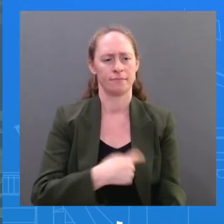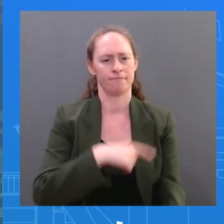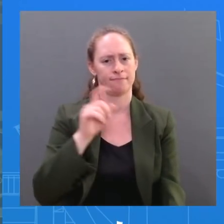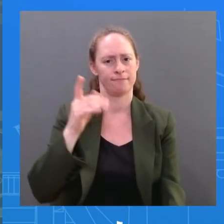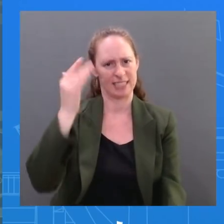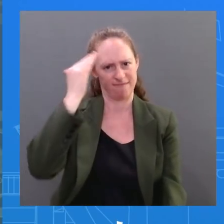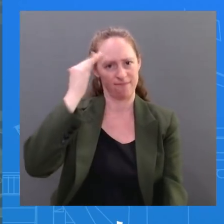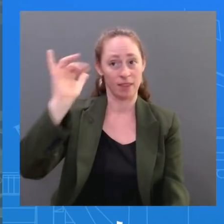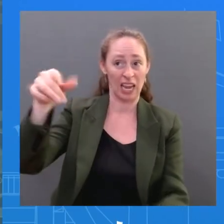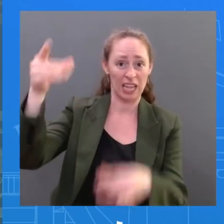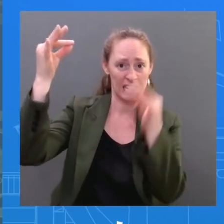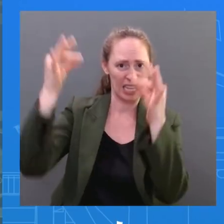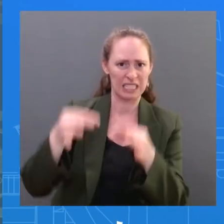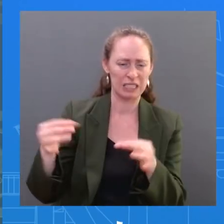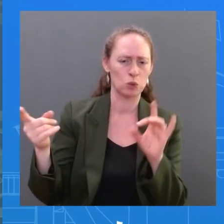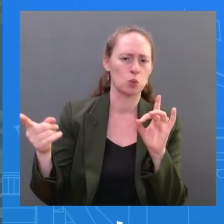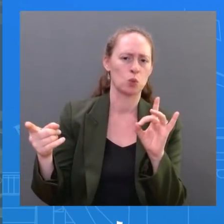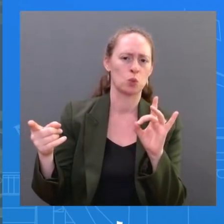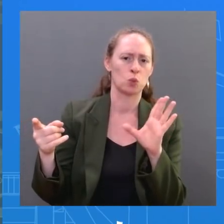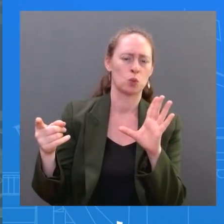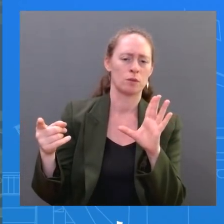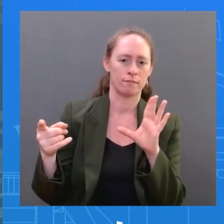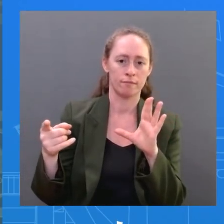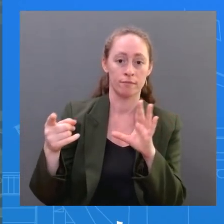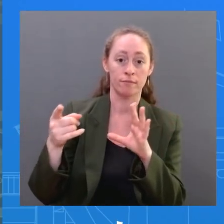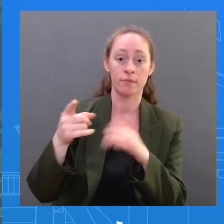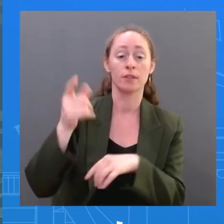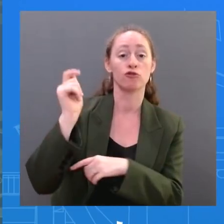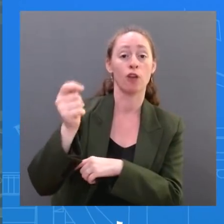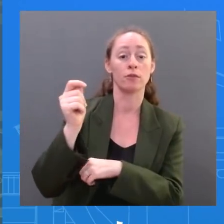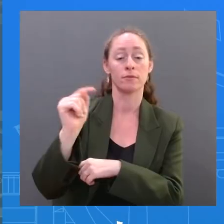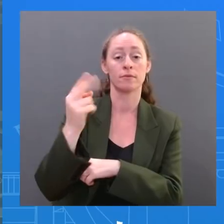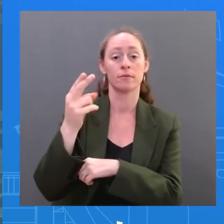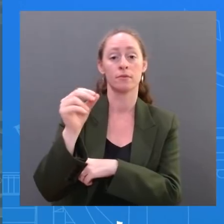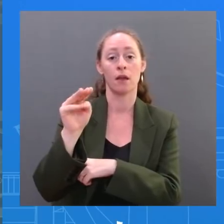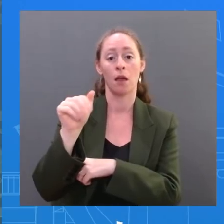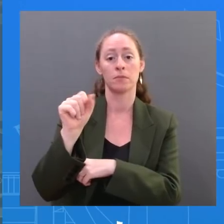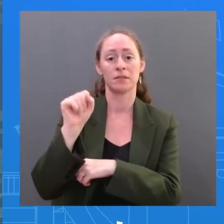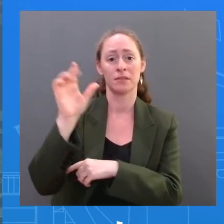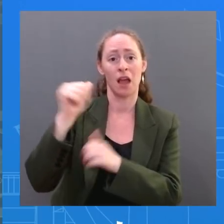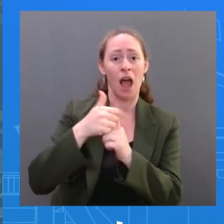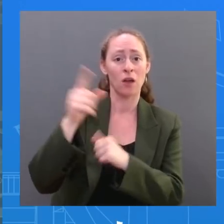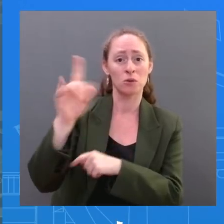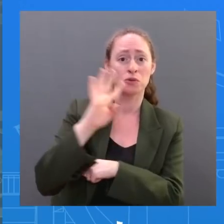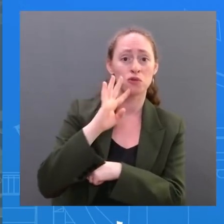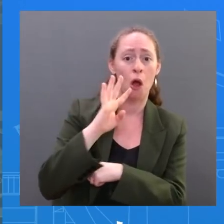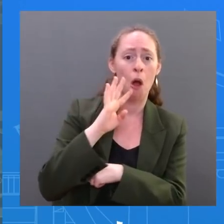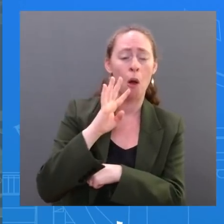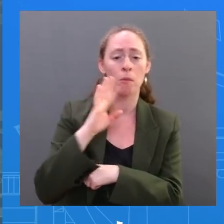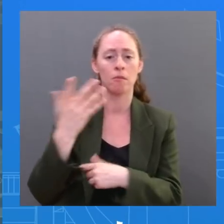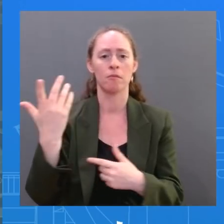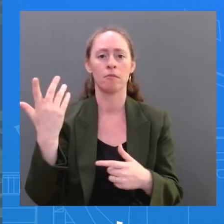That is something that we have to be -- should be ready for. And that's why the President laid out what he has